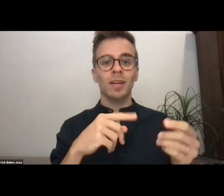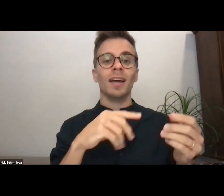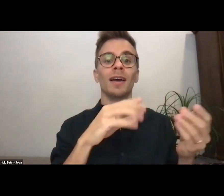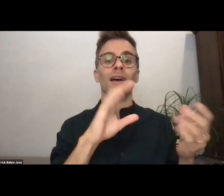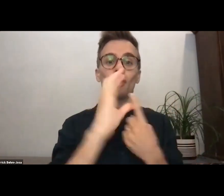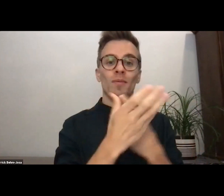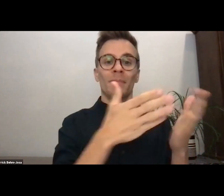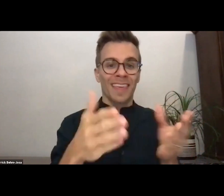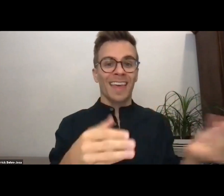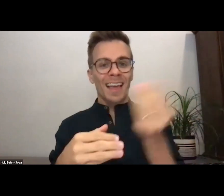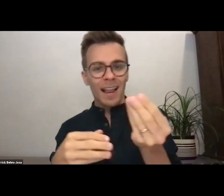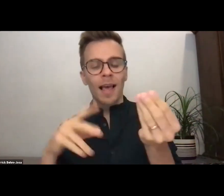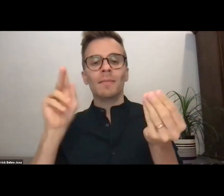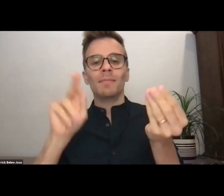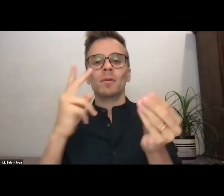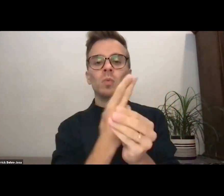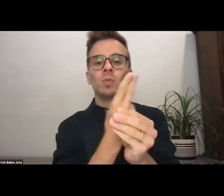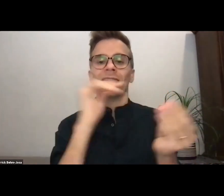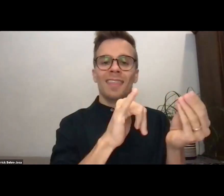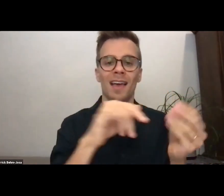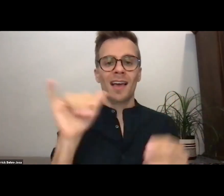But there isn't always a blueprint.